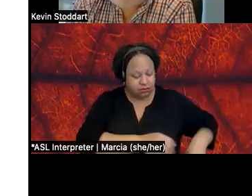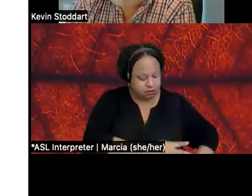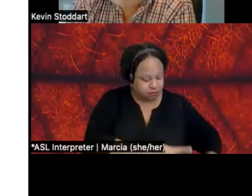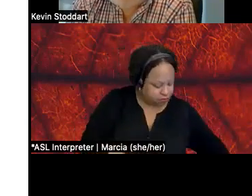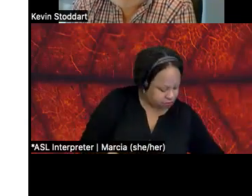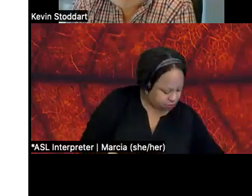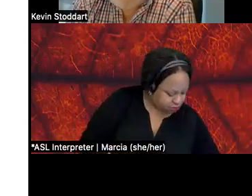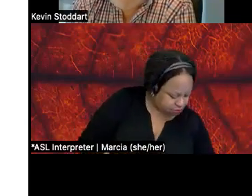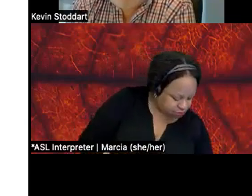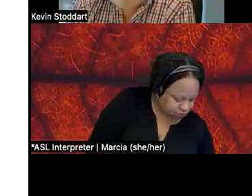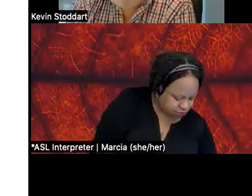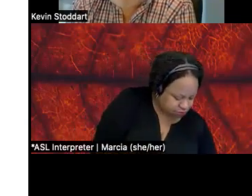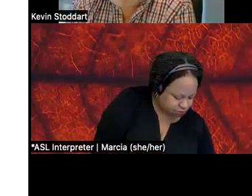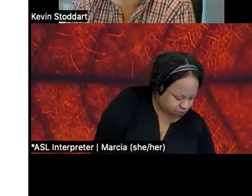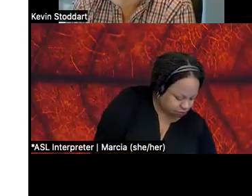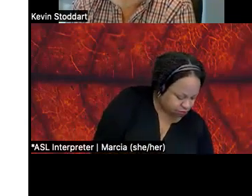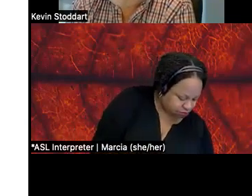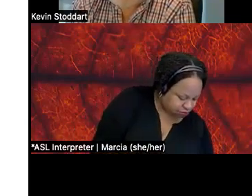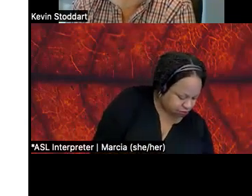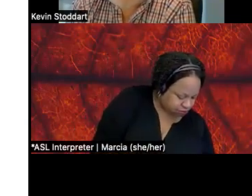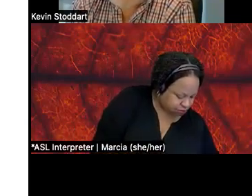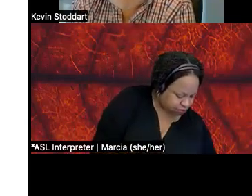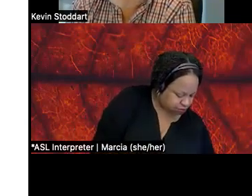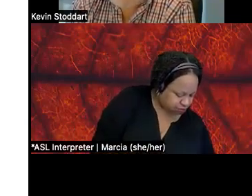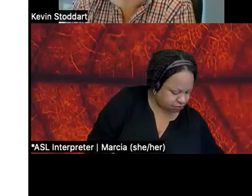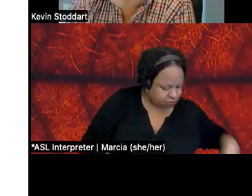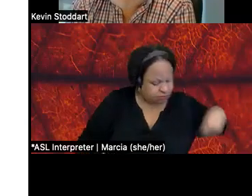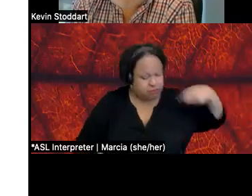Again, this is a community sample.